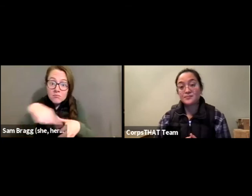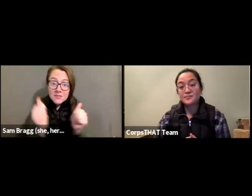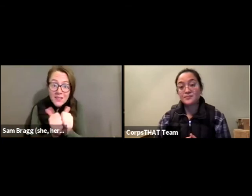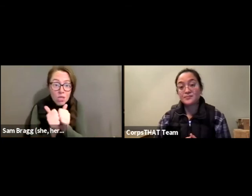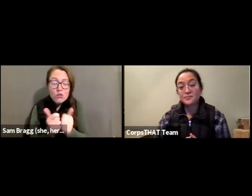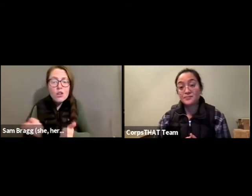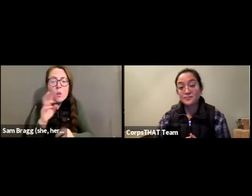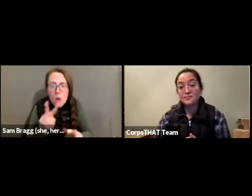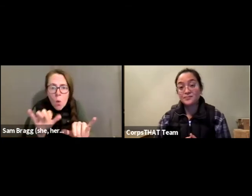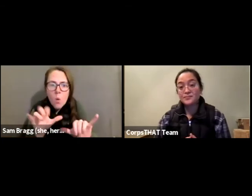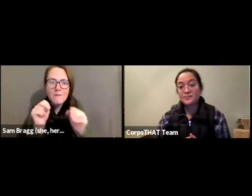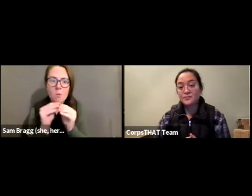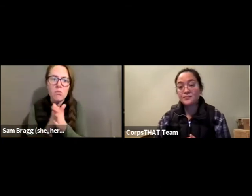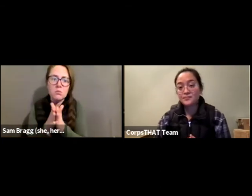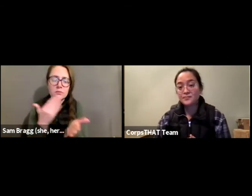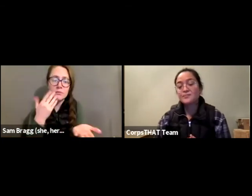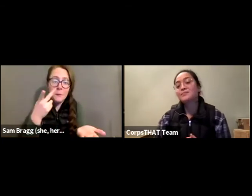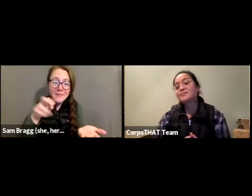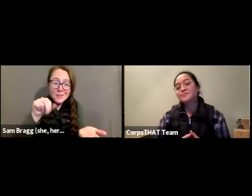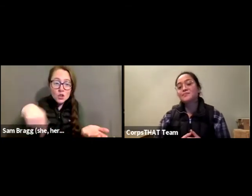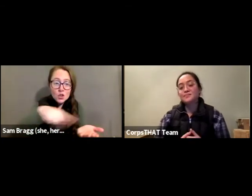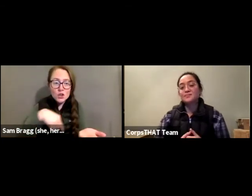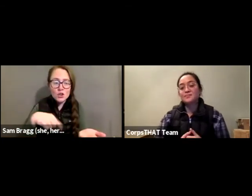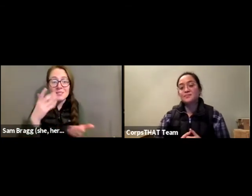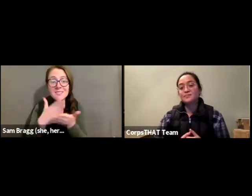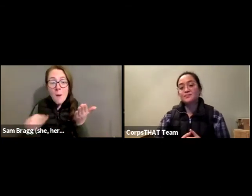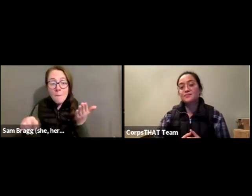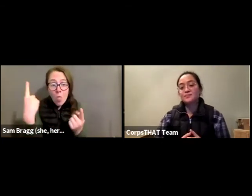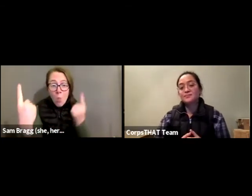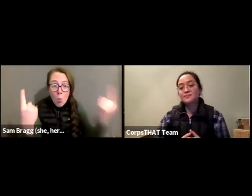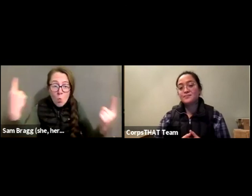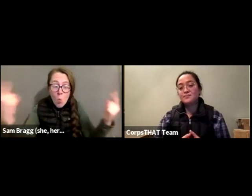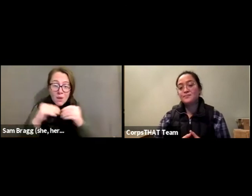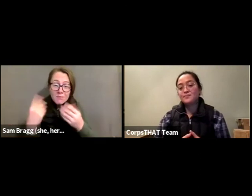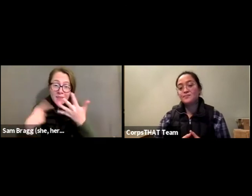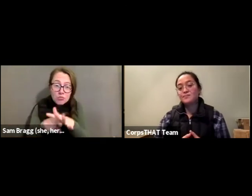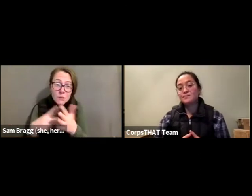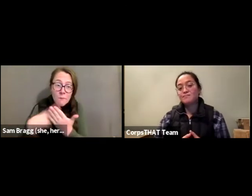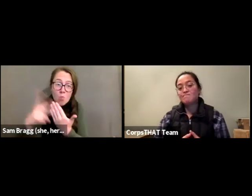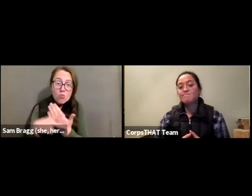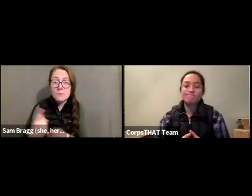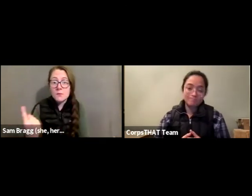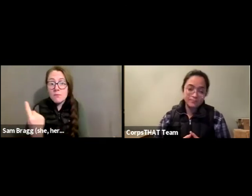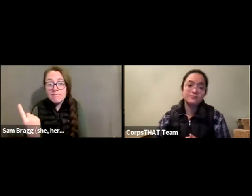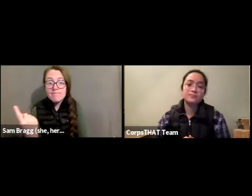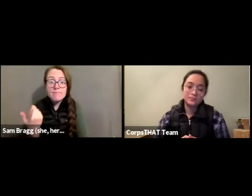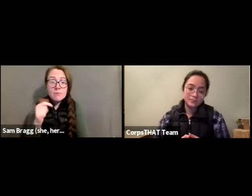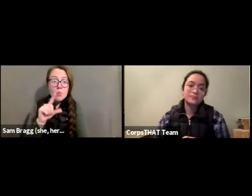individuals in that group are going to be deaf and hard of hearing they're going to have more motivation to join in for that trip because some of them know that feeling of isolation